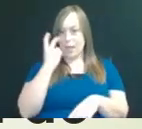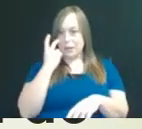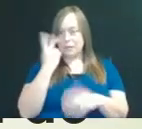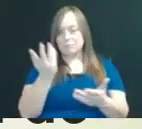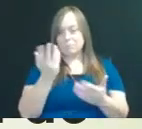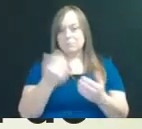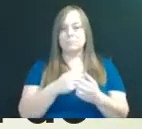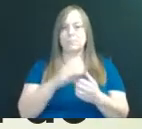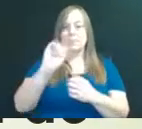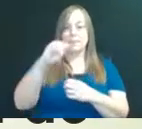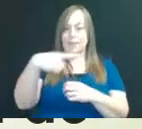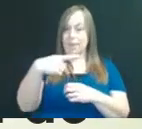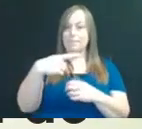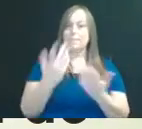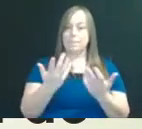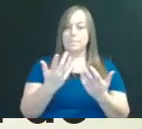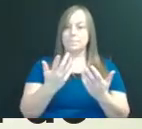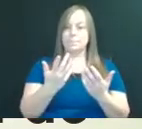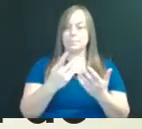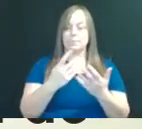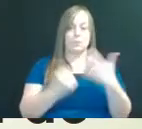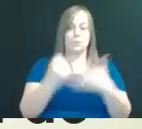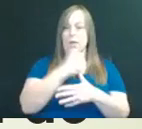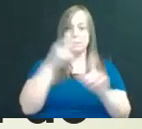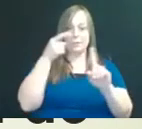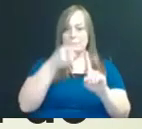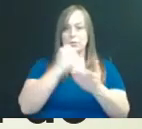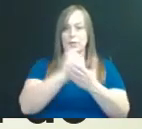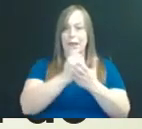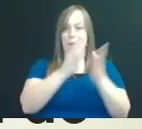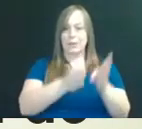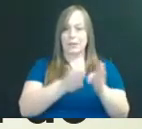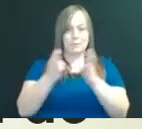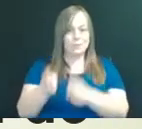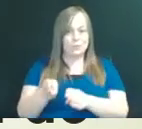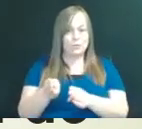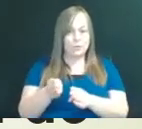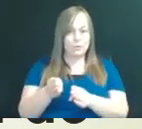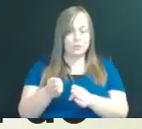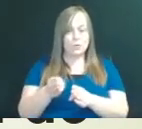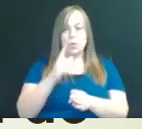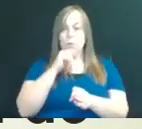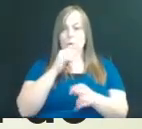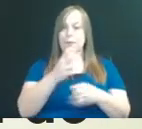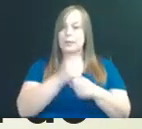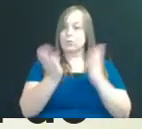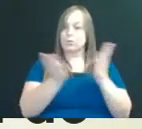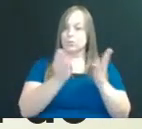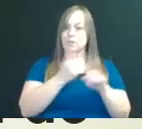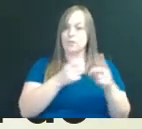CAP, it's a primary mission is to help individuals who are seeking services from these two agencies,